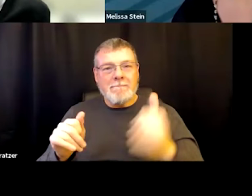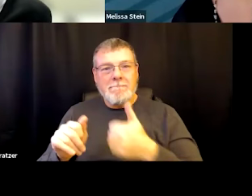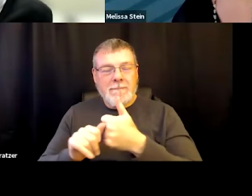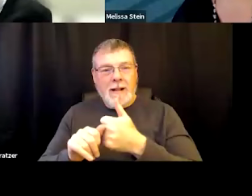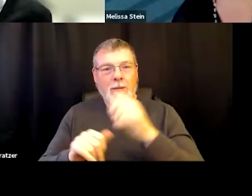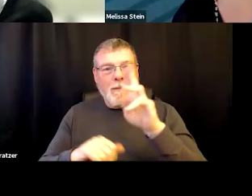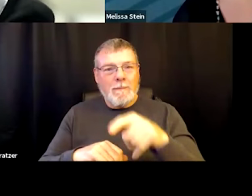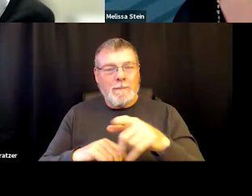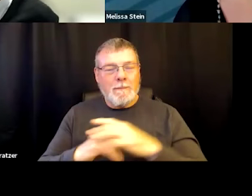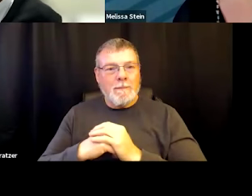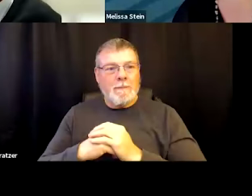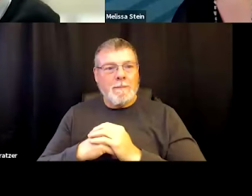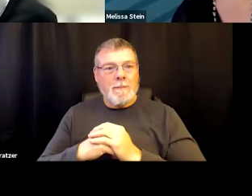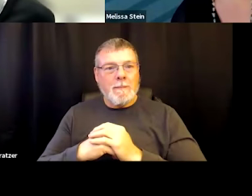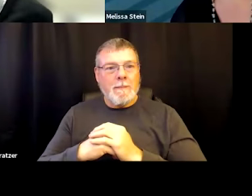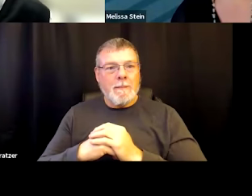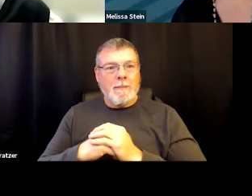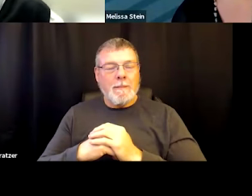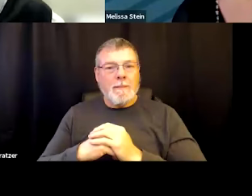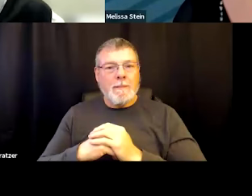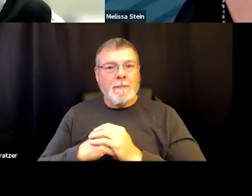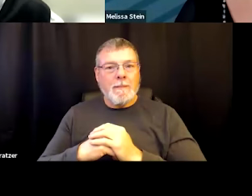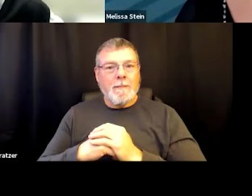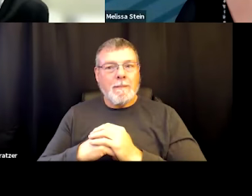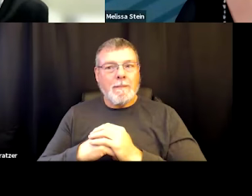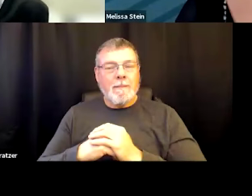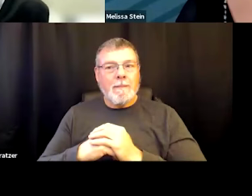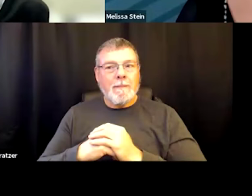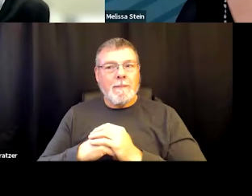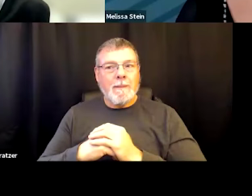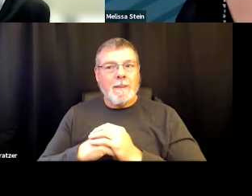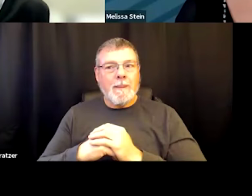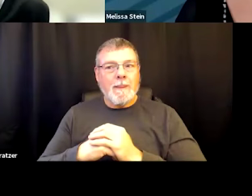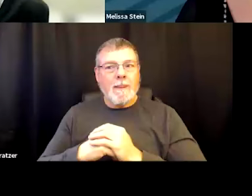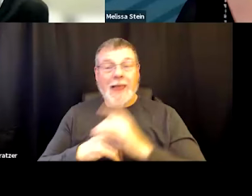or question related to that? I think that that covers it,